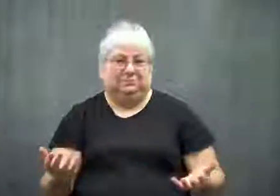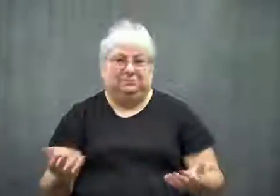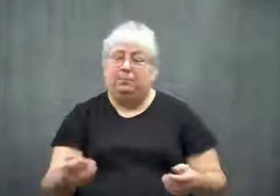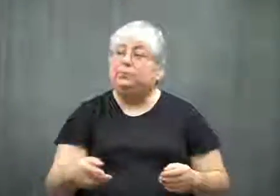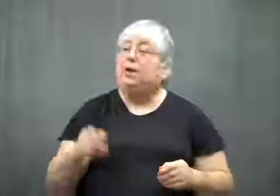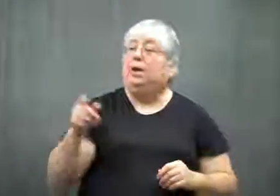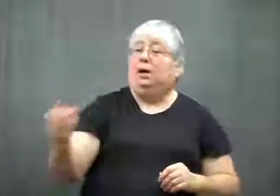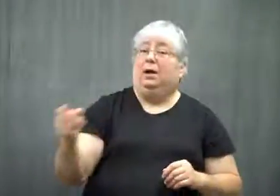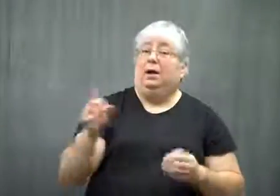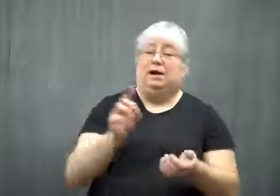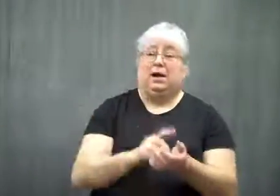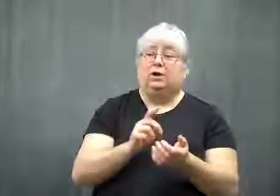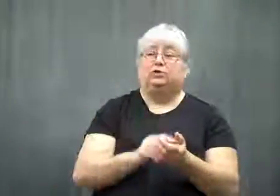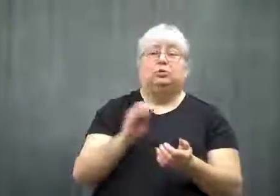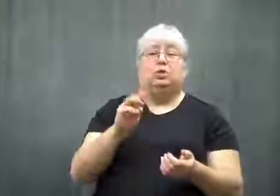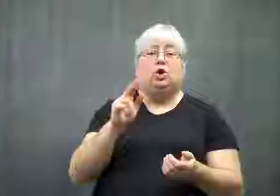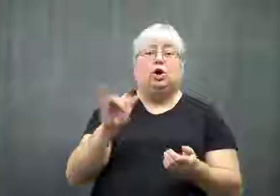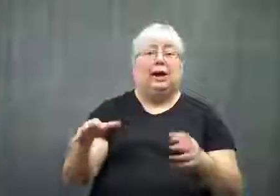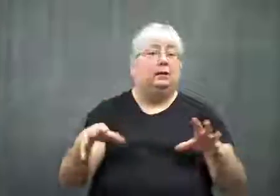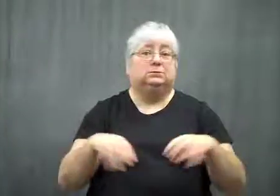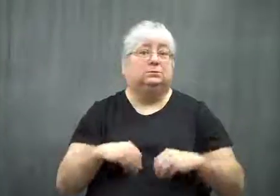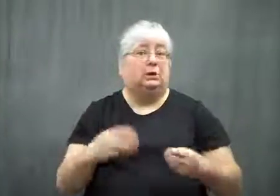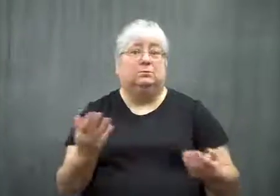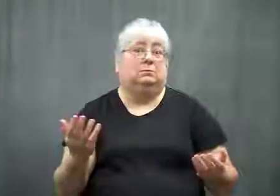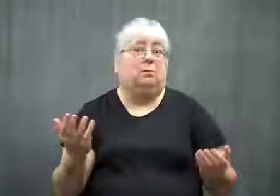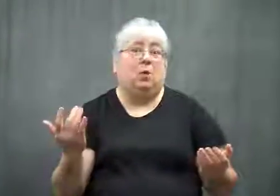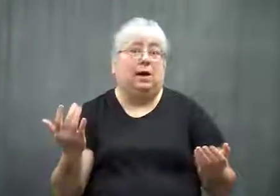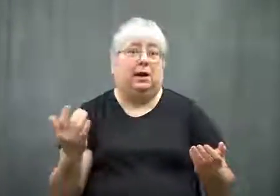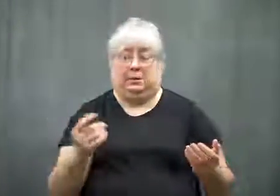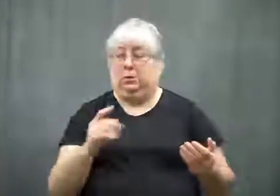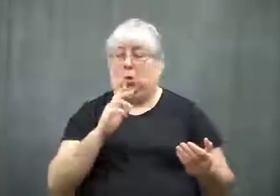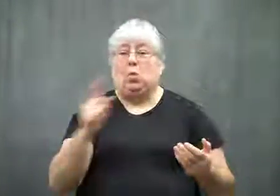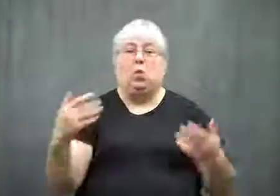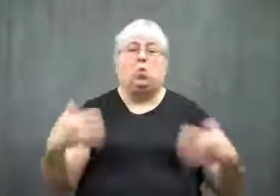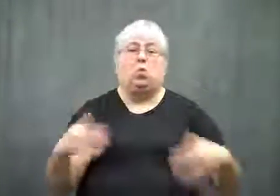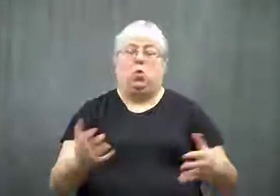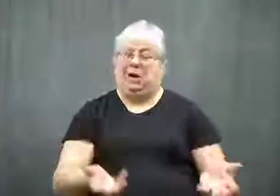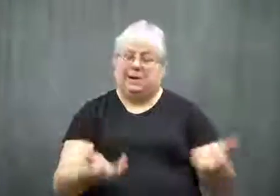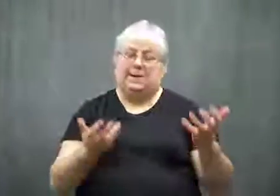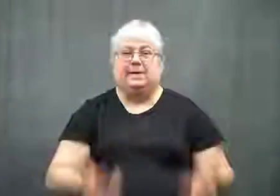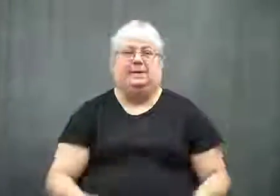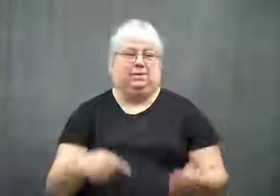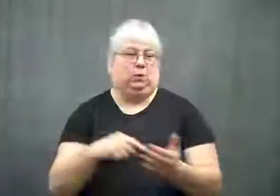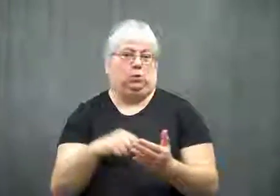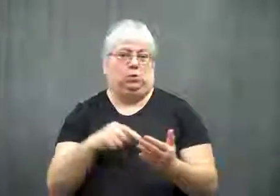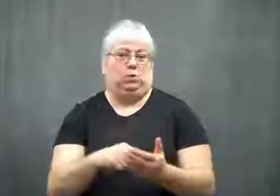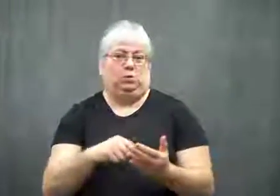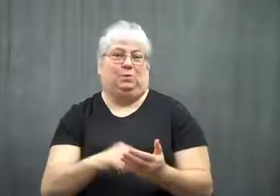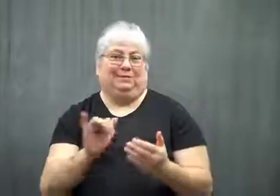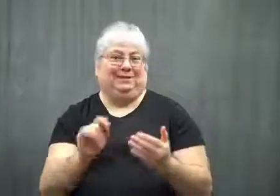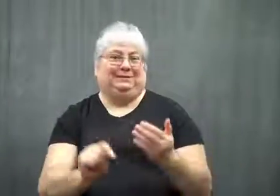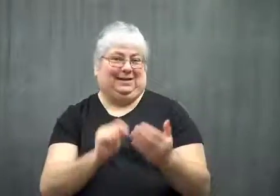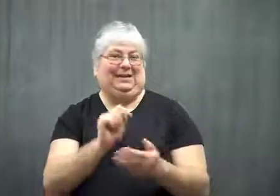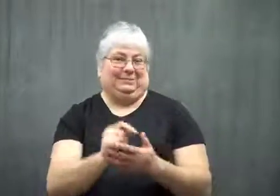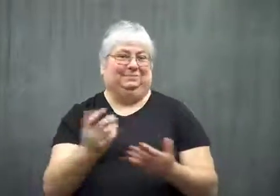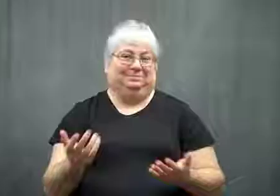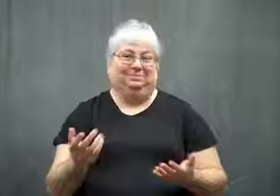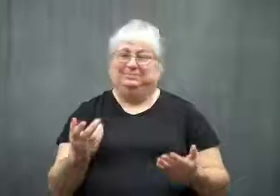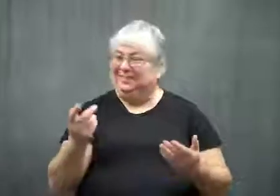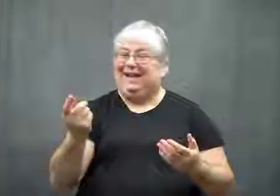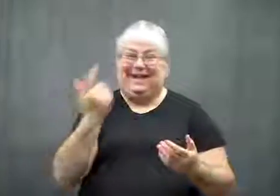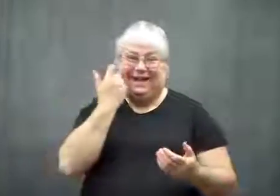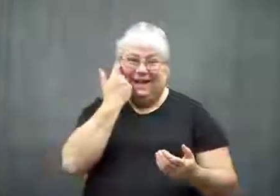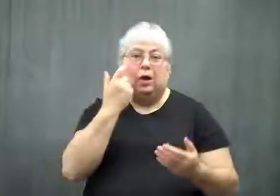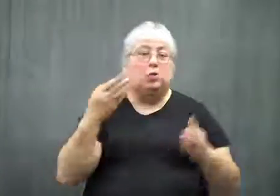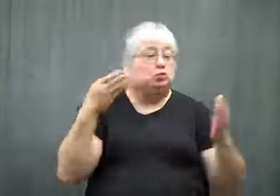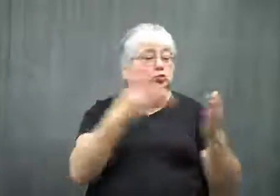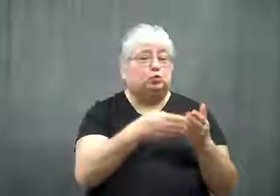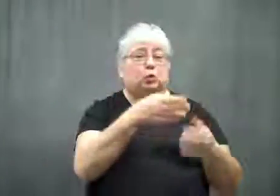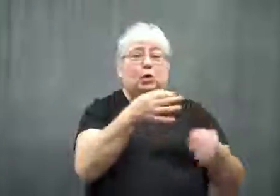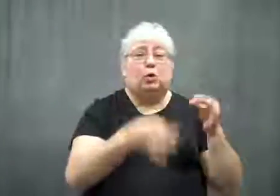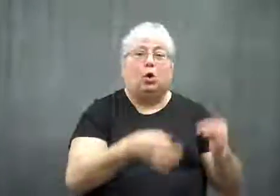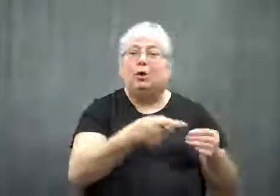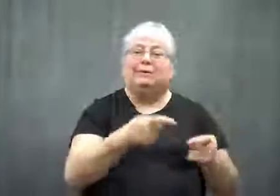Dr. Murray was heavily in debt, and he accepted the offer.